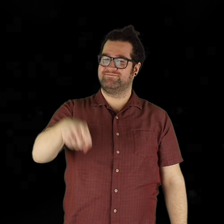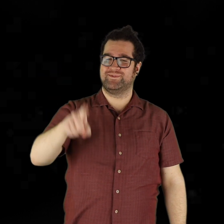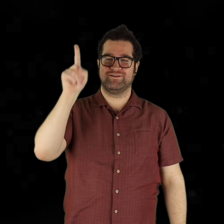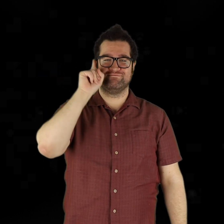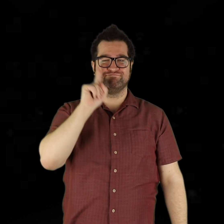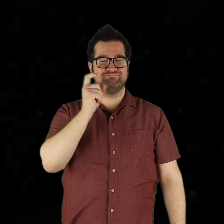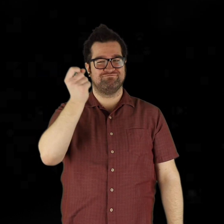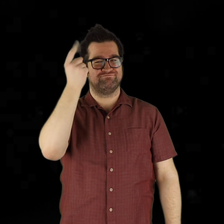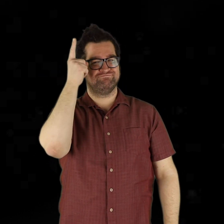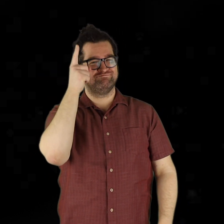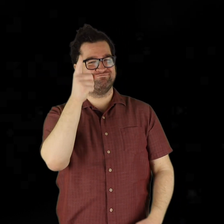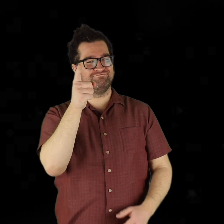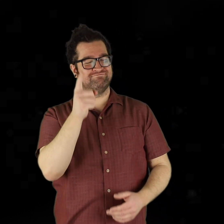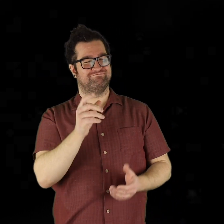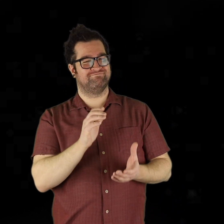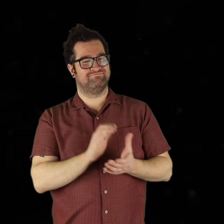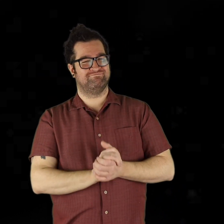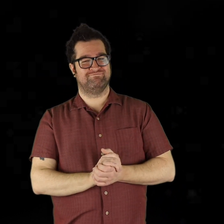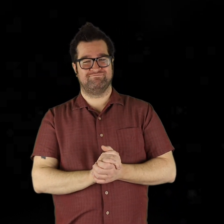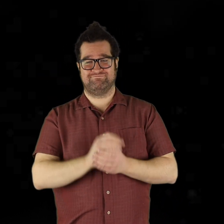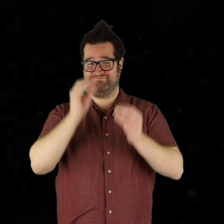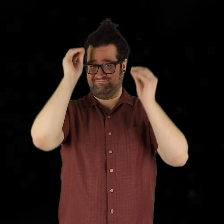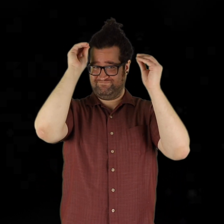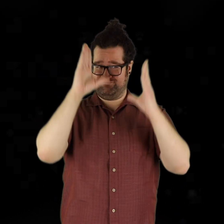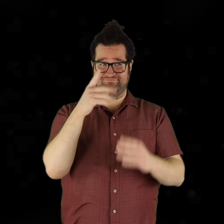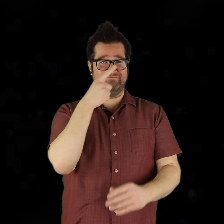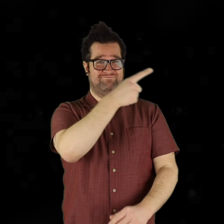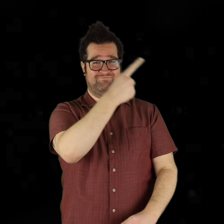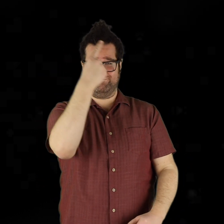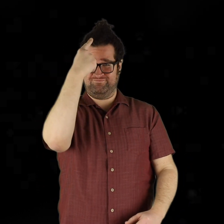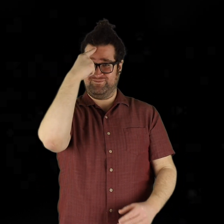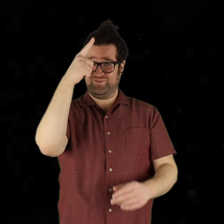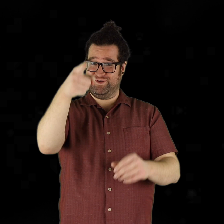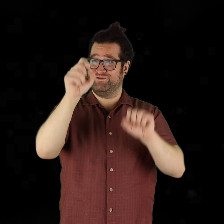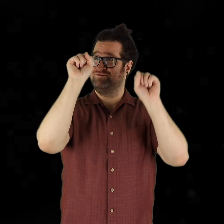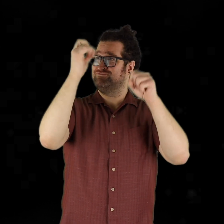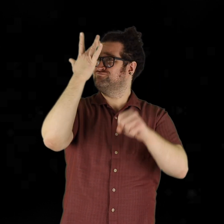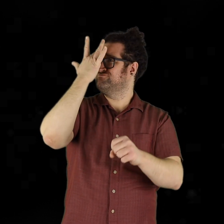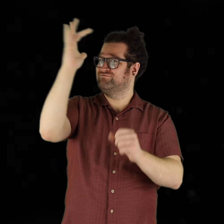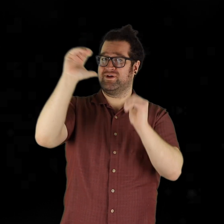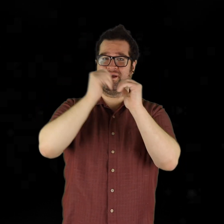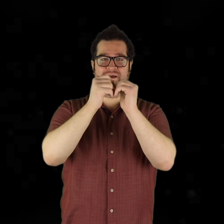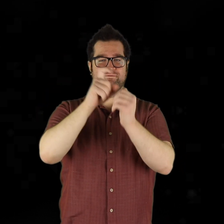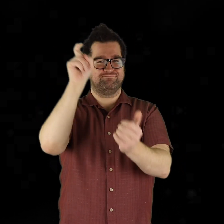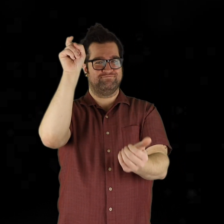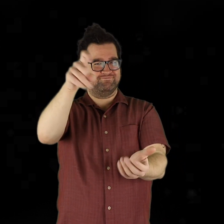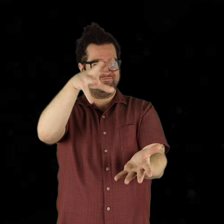You have to be deaf to understand. Or the teacher thinks that to make you smart,